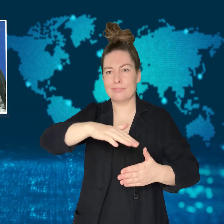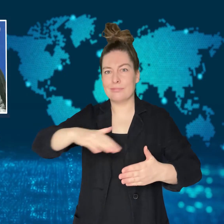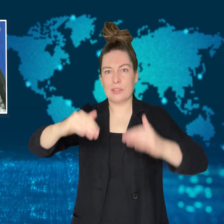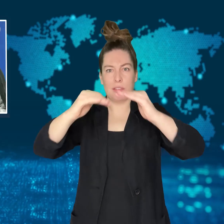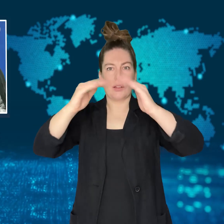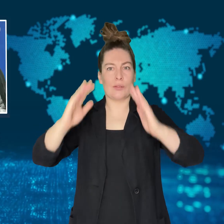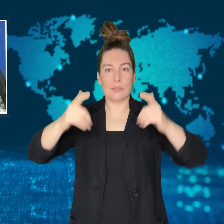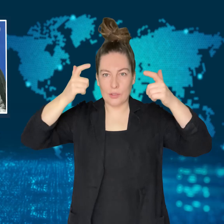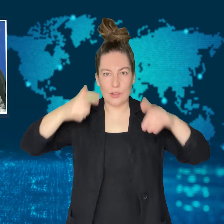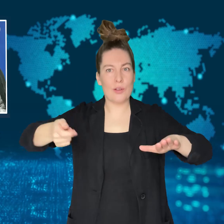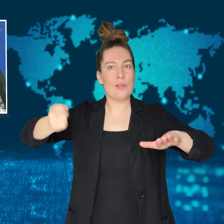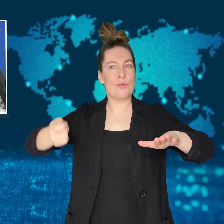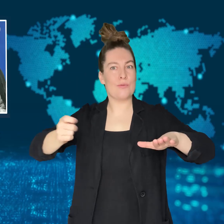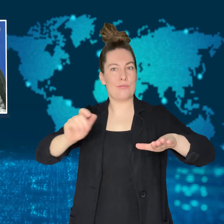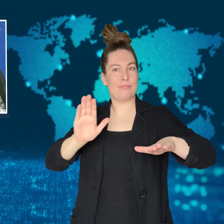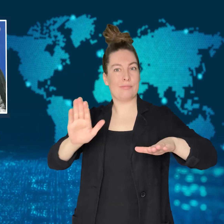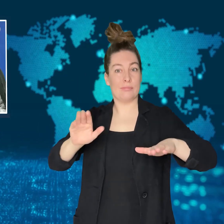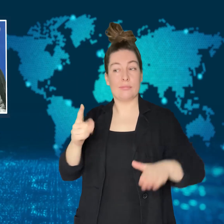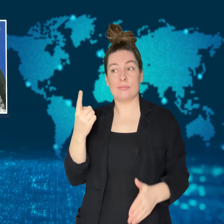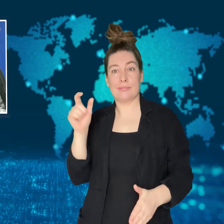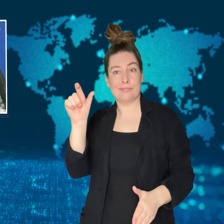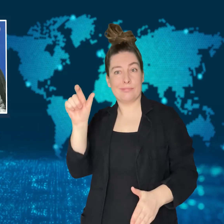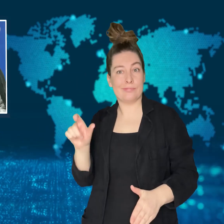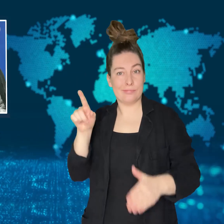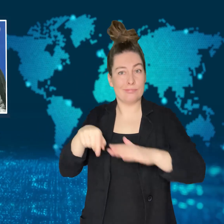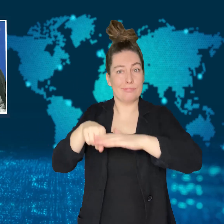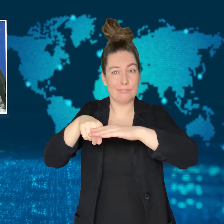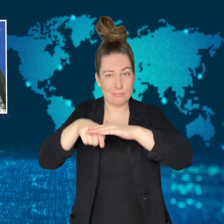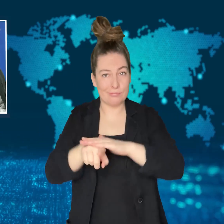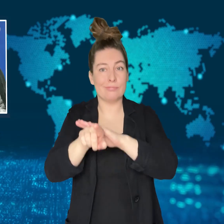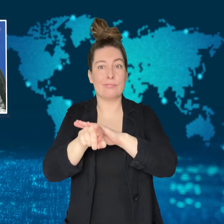were shot inside a Supreme Court building in Tehran, Iran.